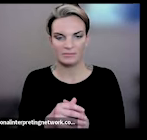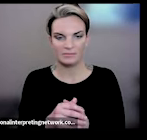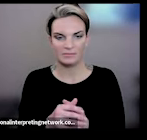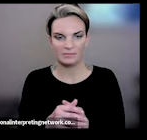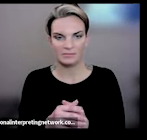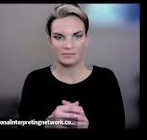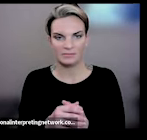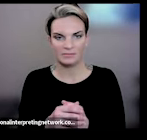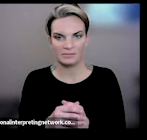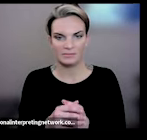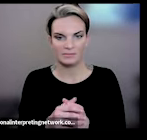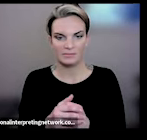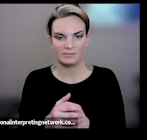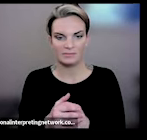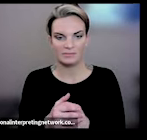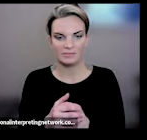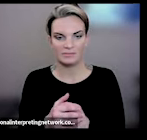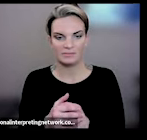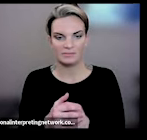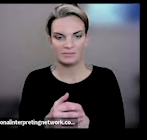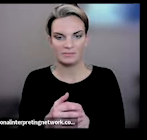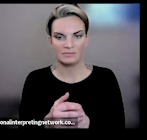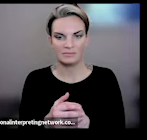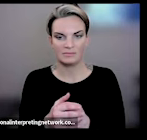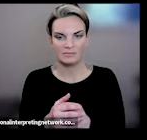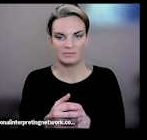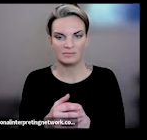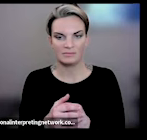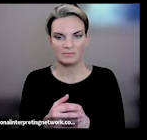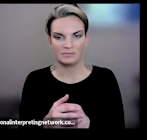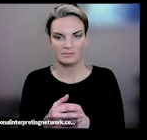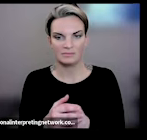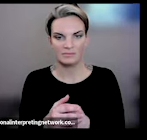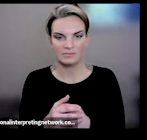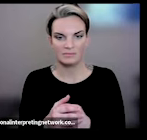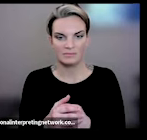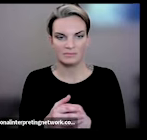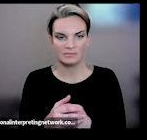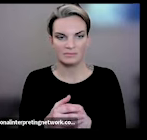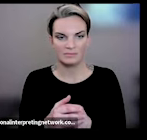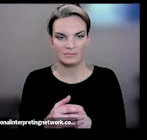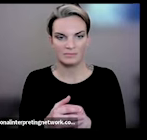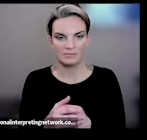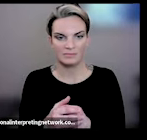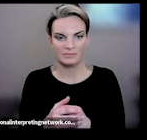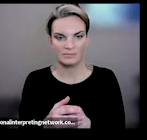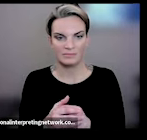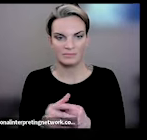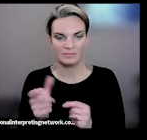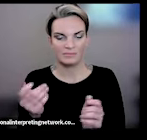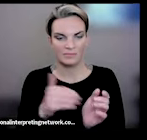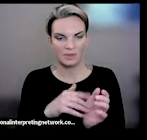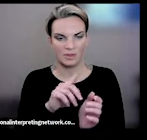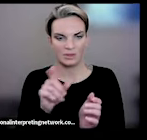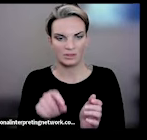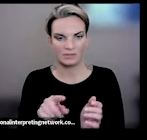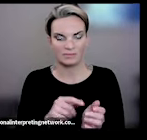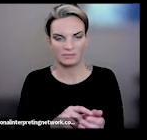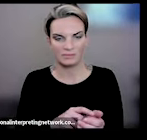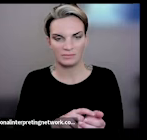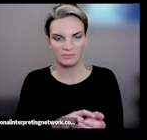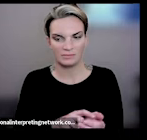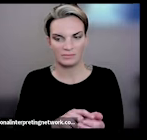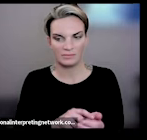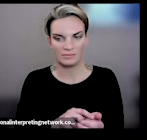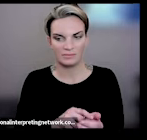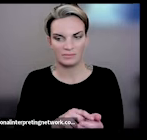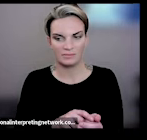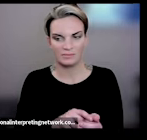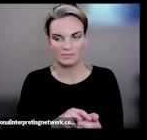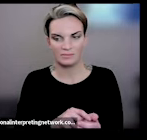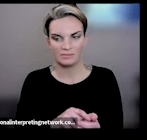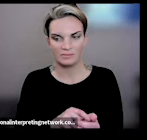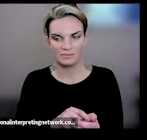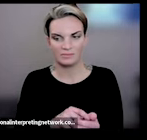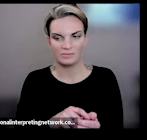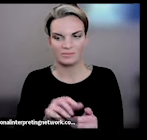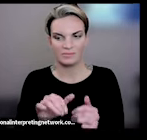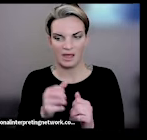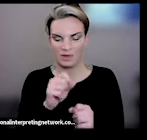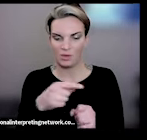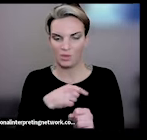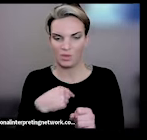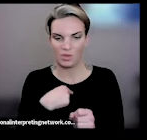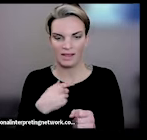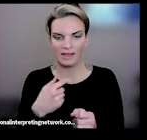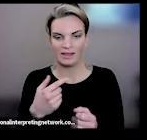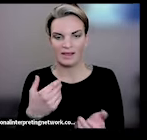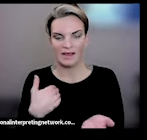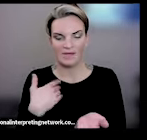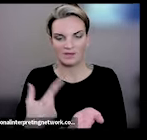on. JULIA: Can you repeat it one more time? DEVON: Yes. How can we navigate discussions around nutrition